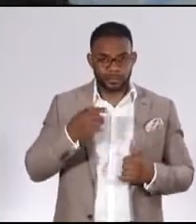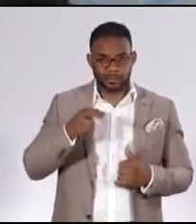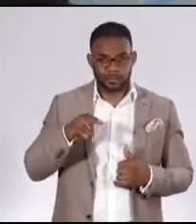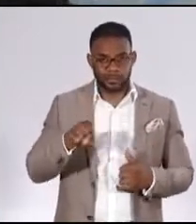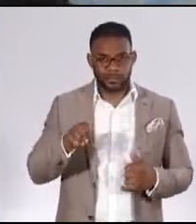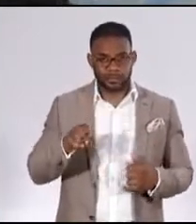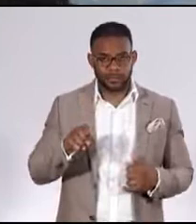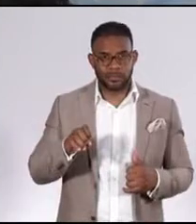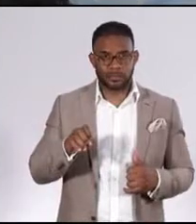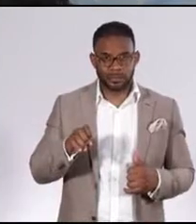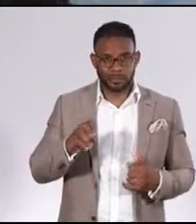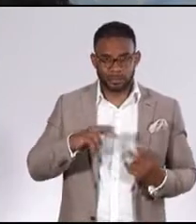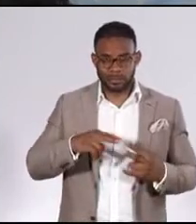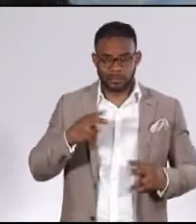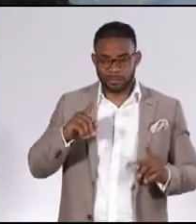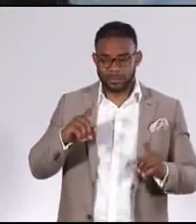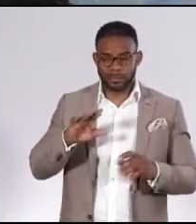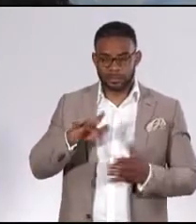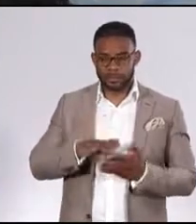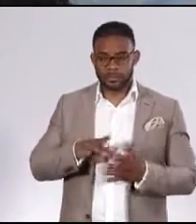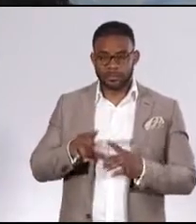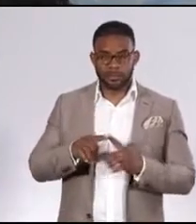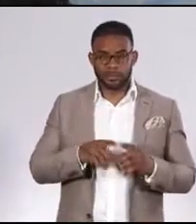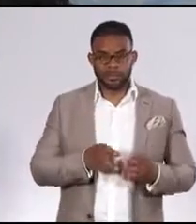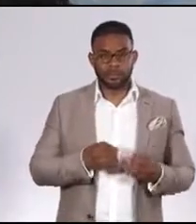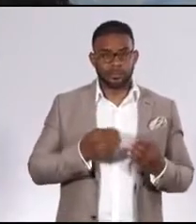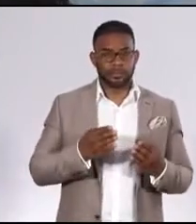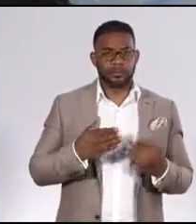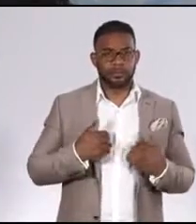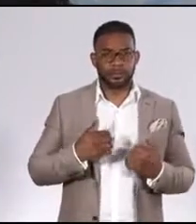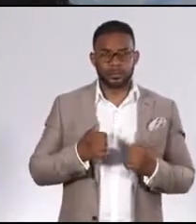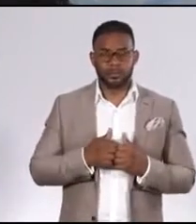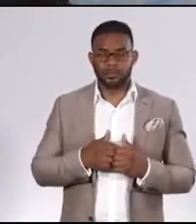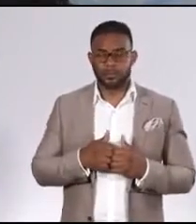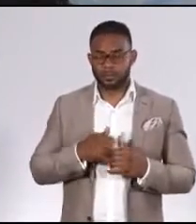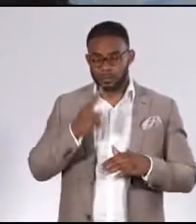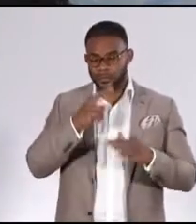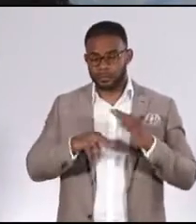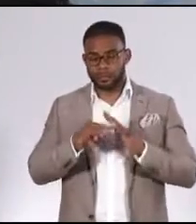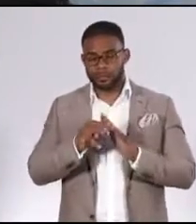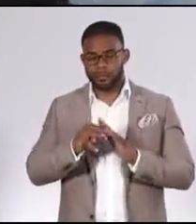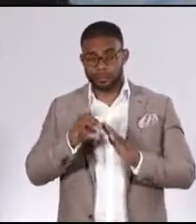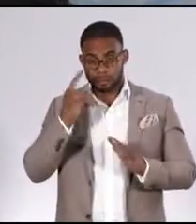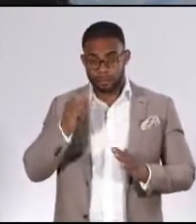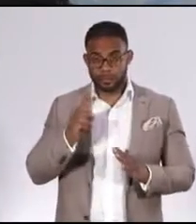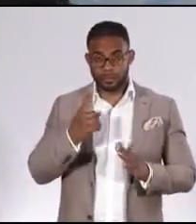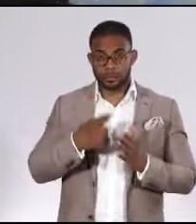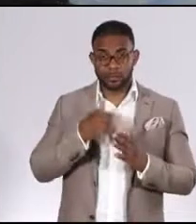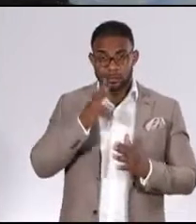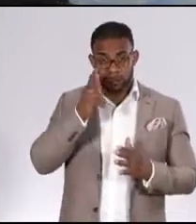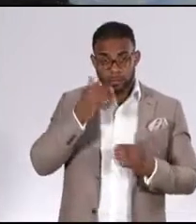The genetic testing center also provided me with a predictive model for what my hearing loss will look like.